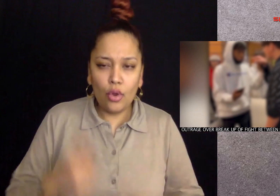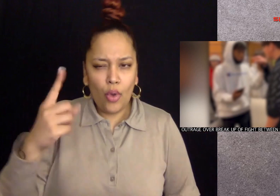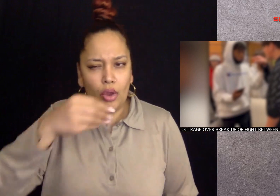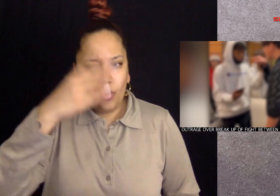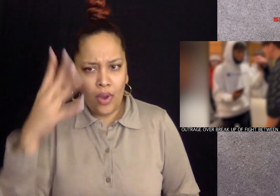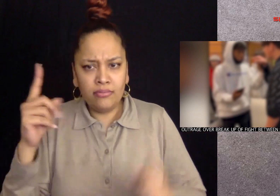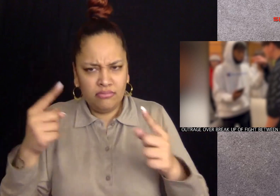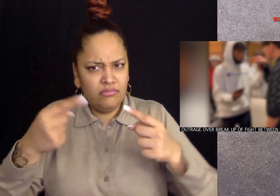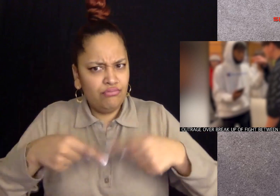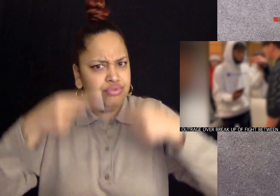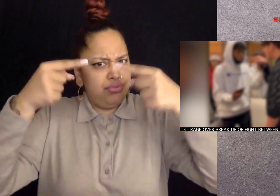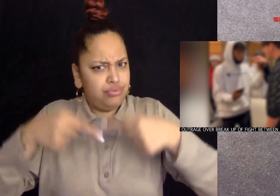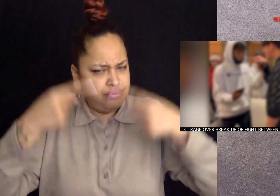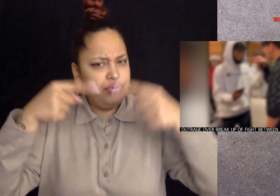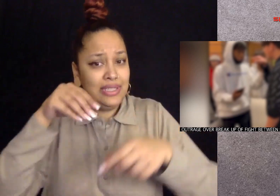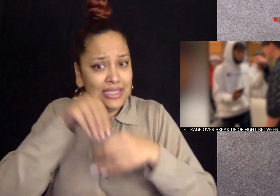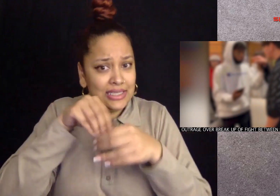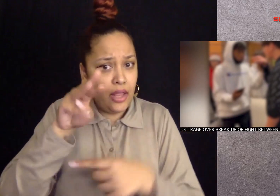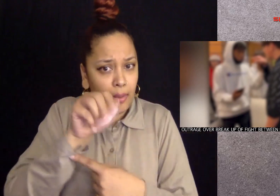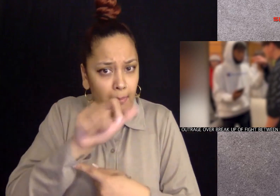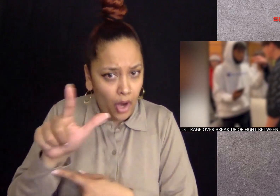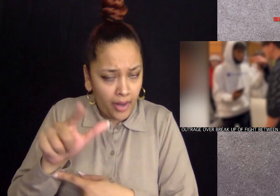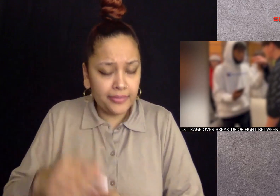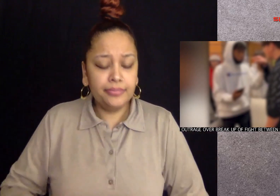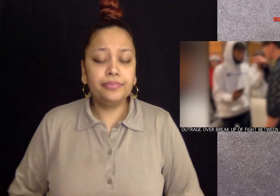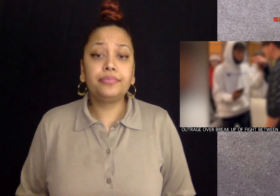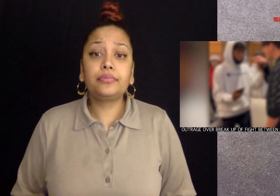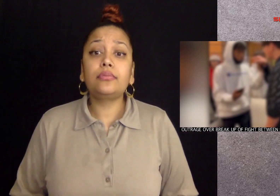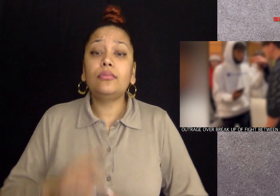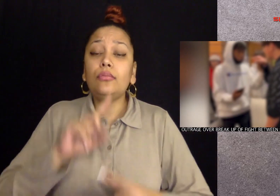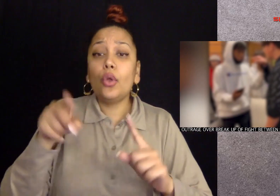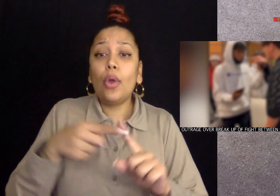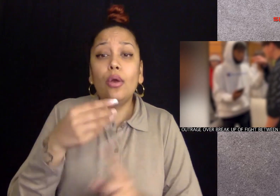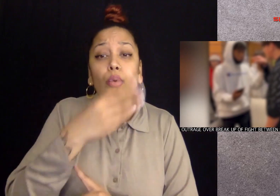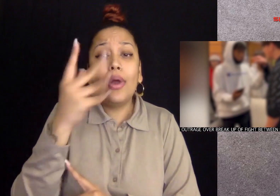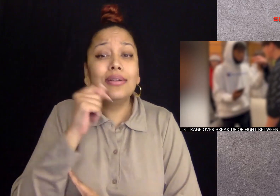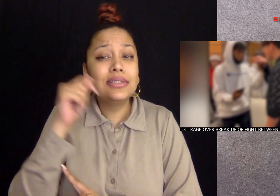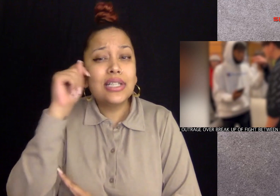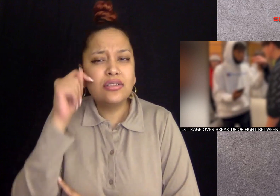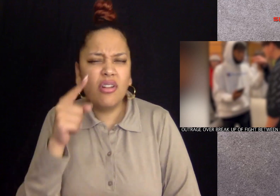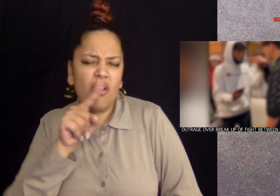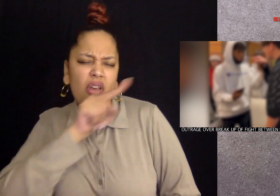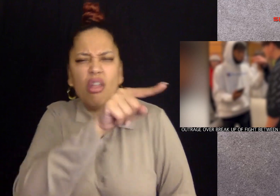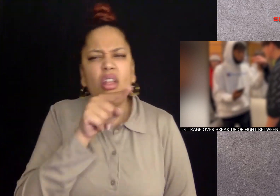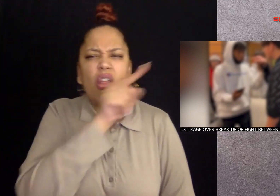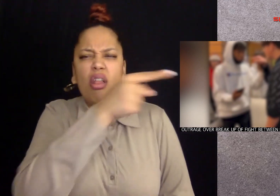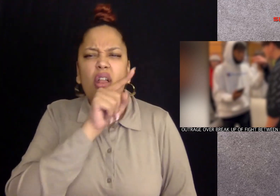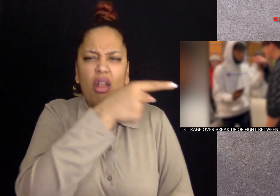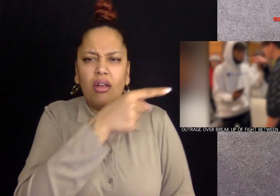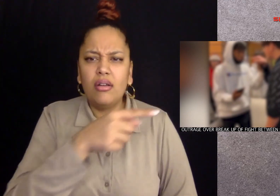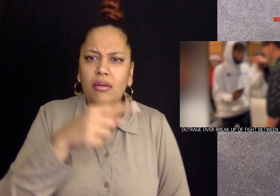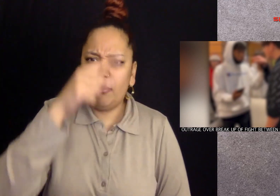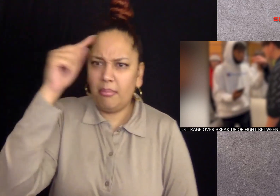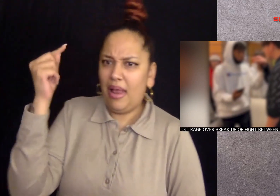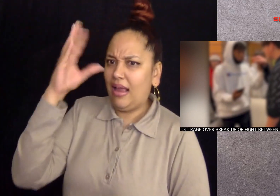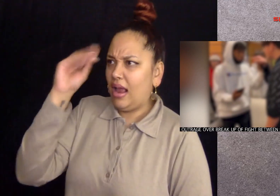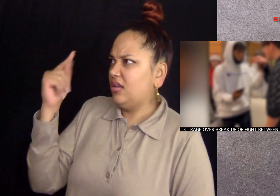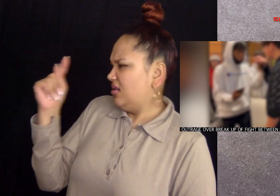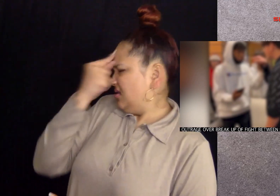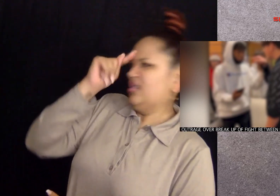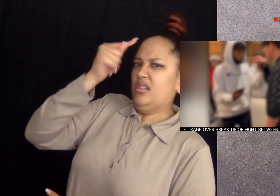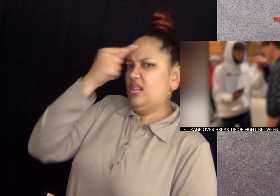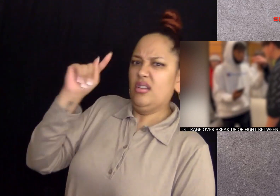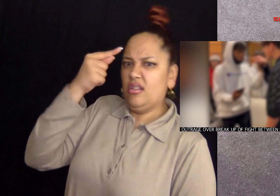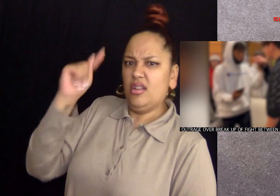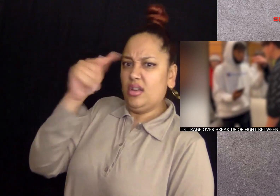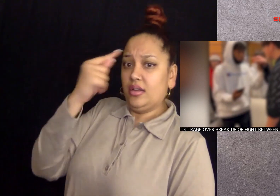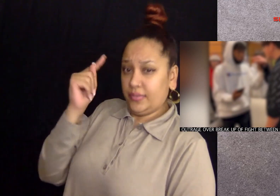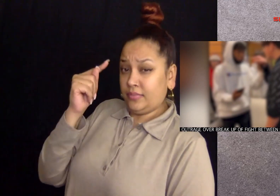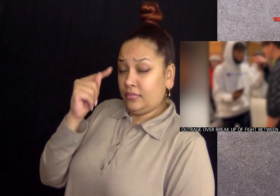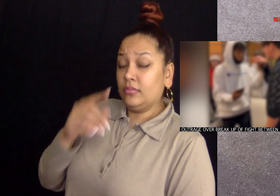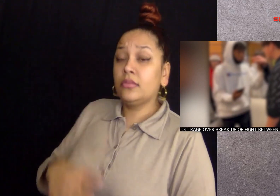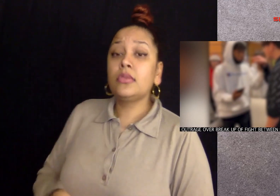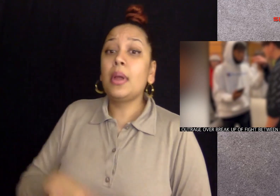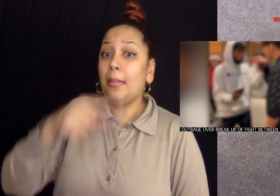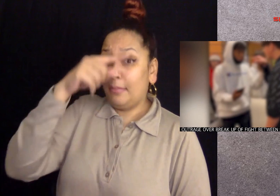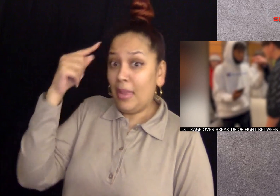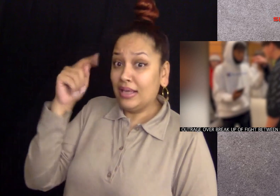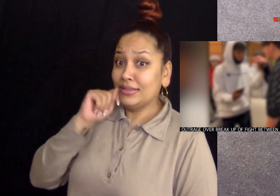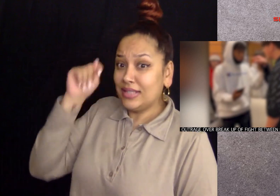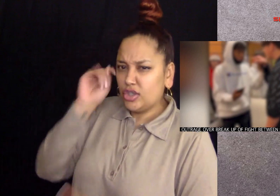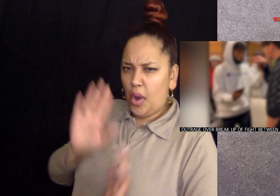one white arguing inside a mall when the white teenpoints his finger in the